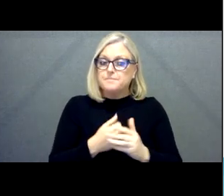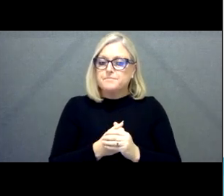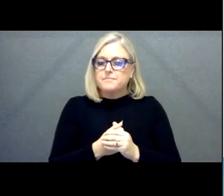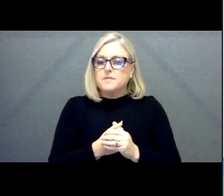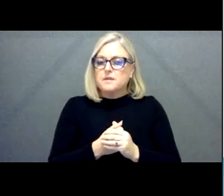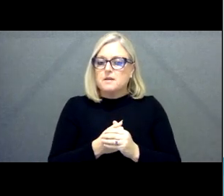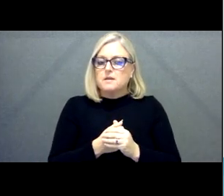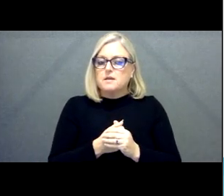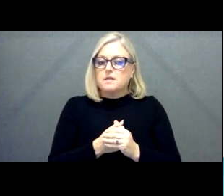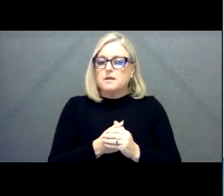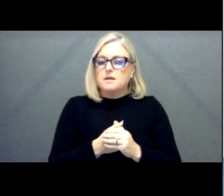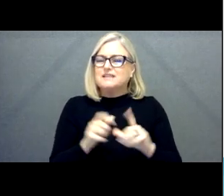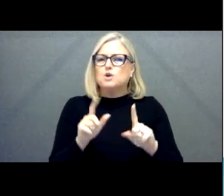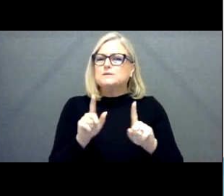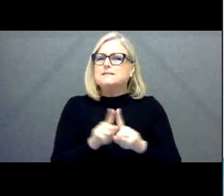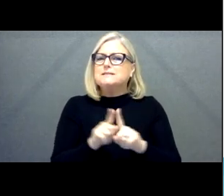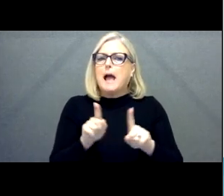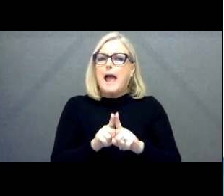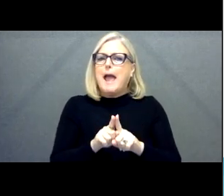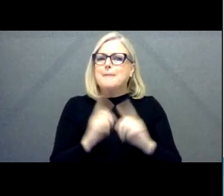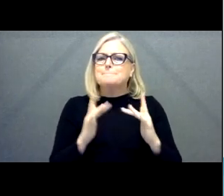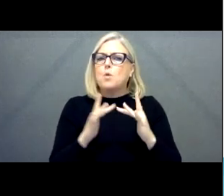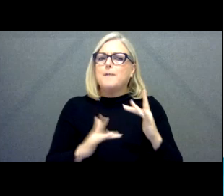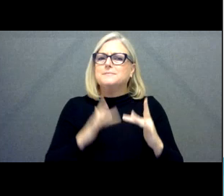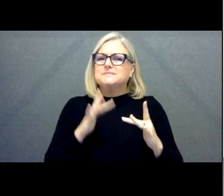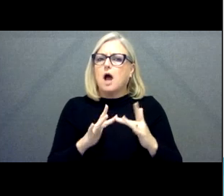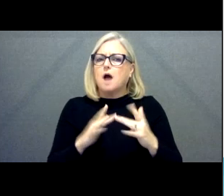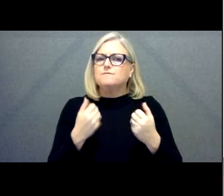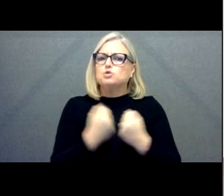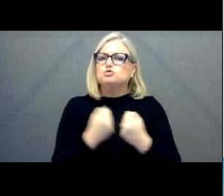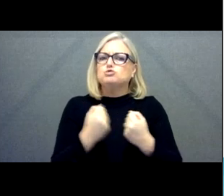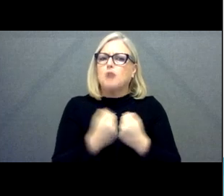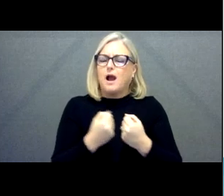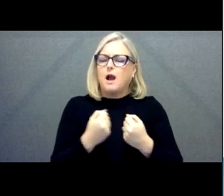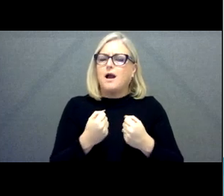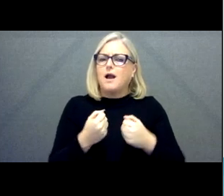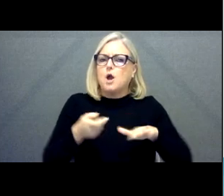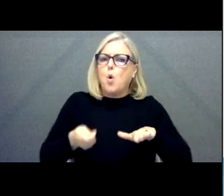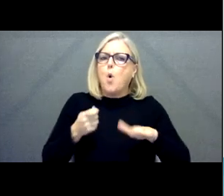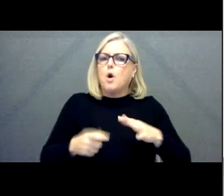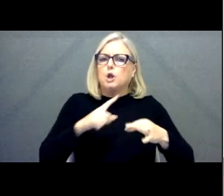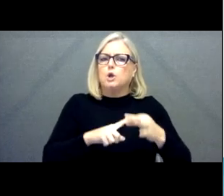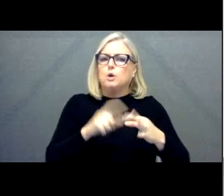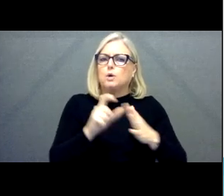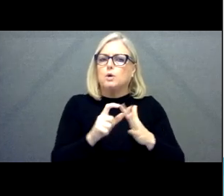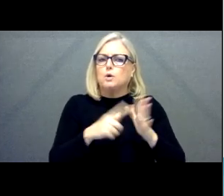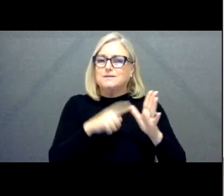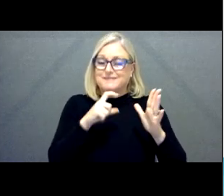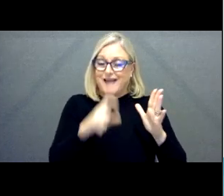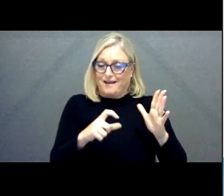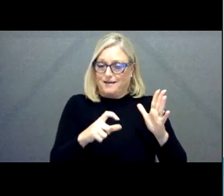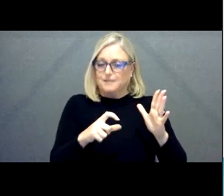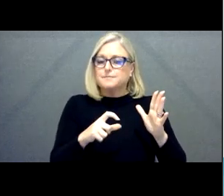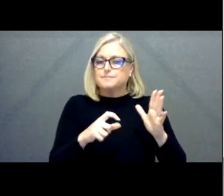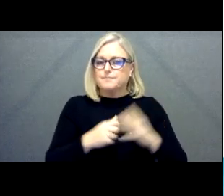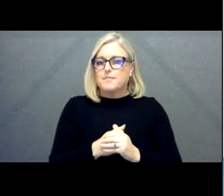find um the drug court information um but there is a drop down for Court Link there um on that